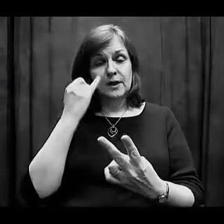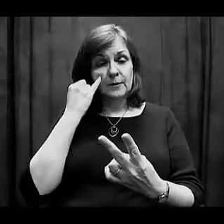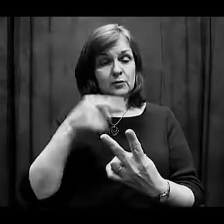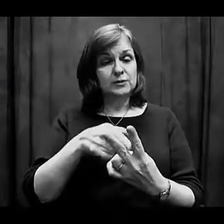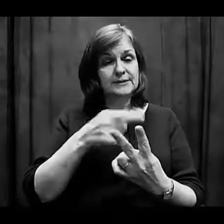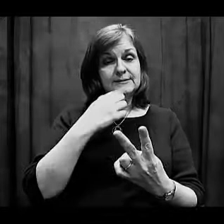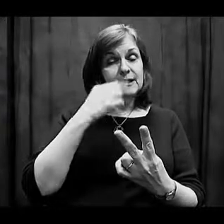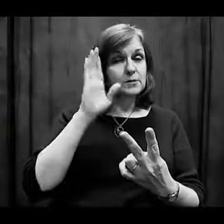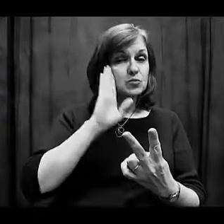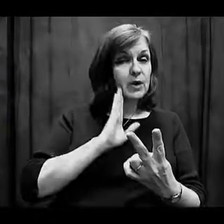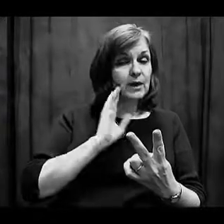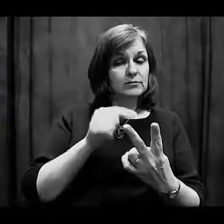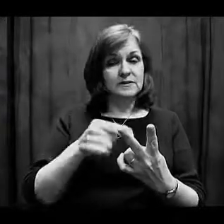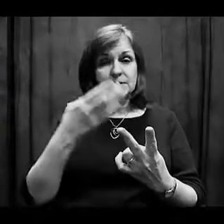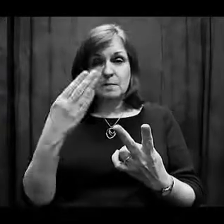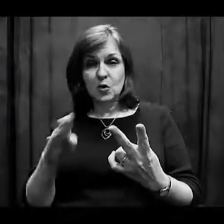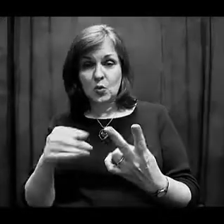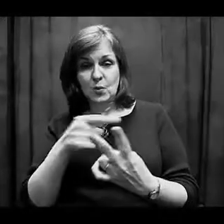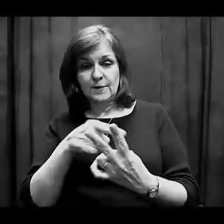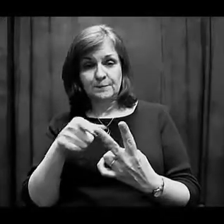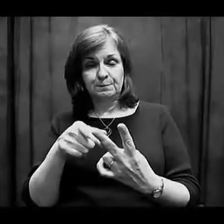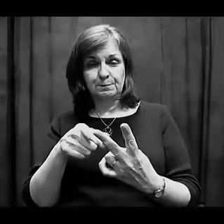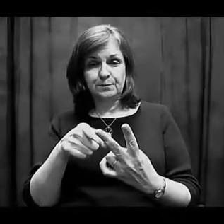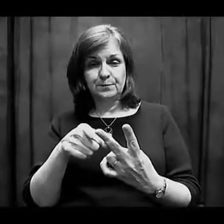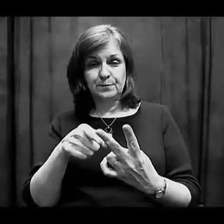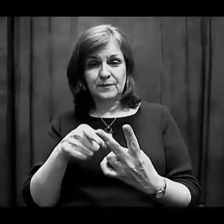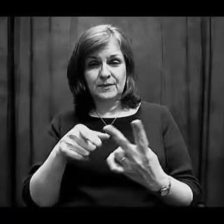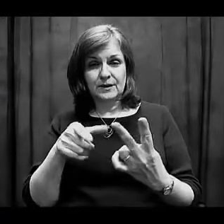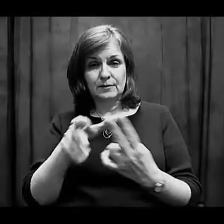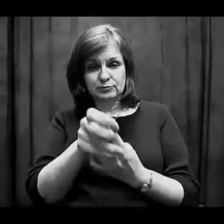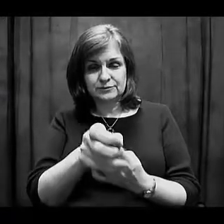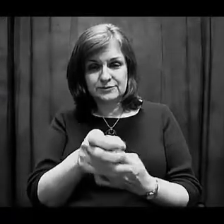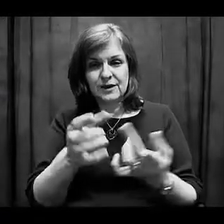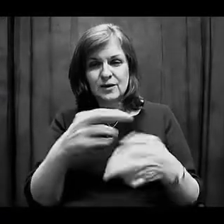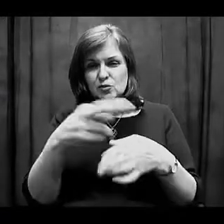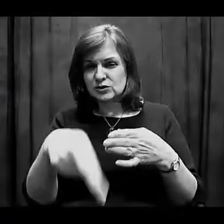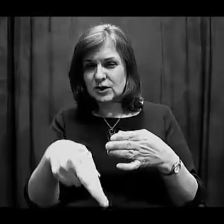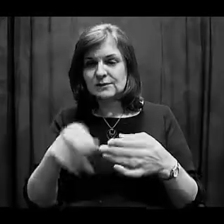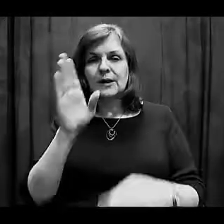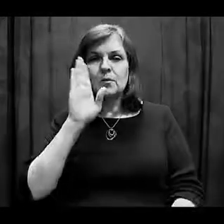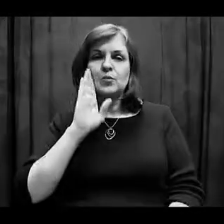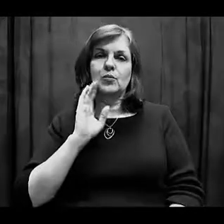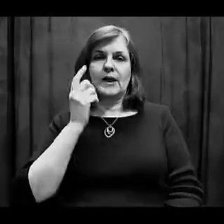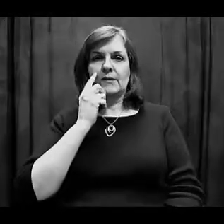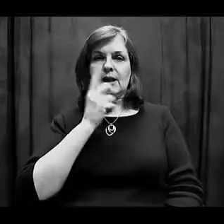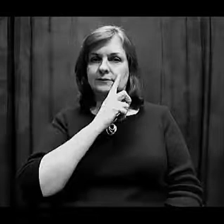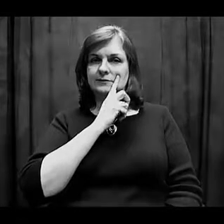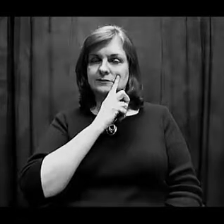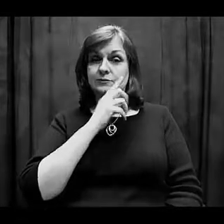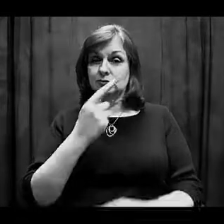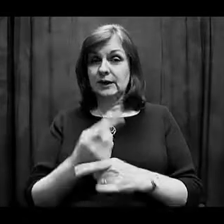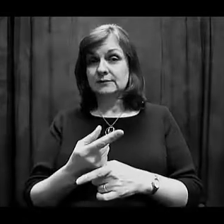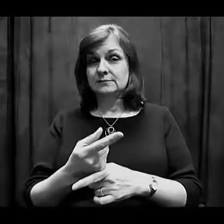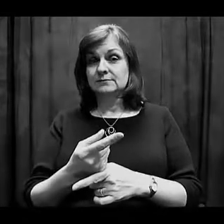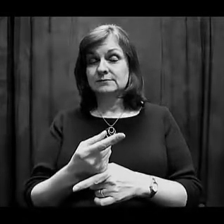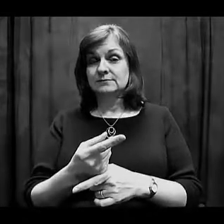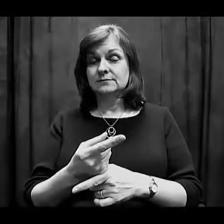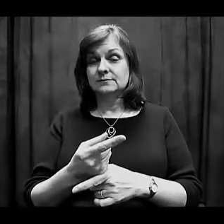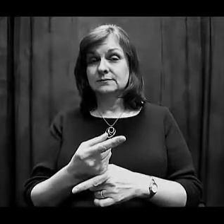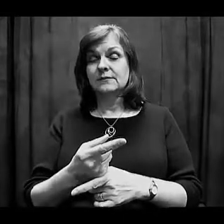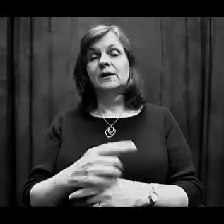if one says brown eyes and one says blue eyes -- you're actually gonna get brown eyes